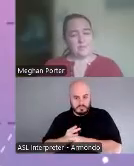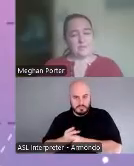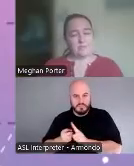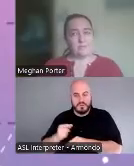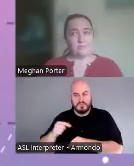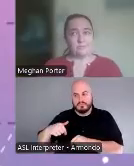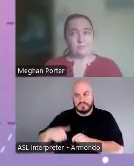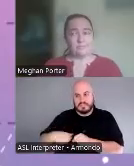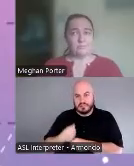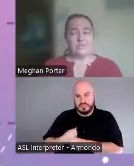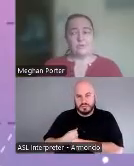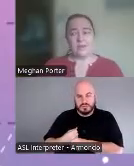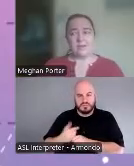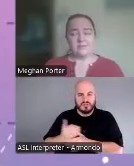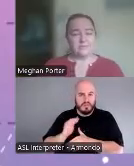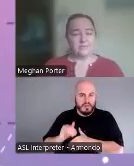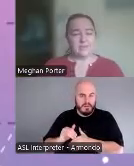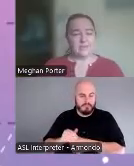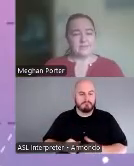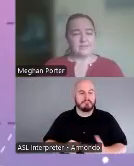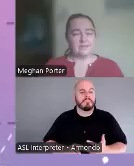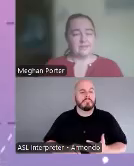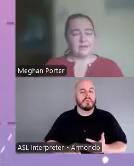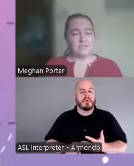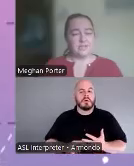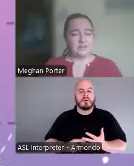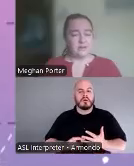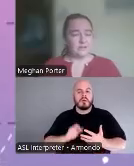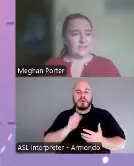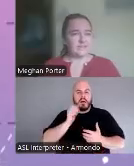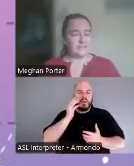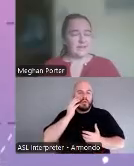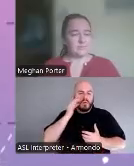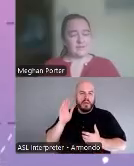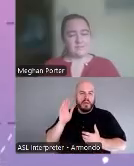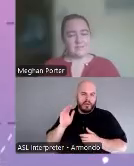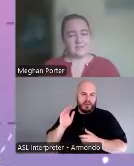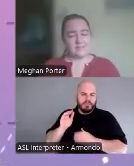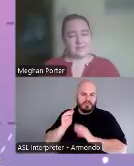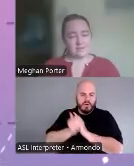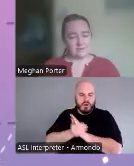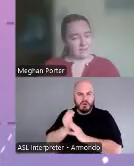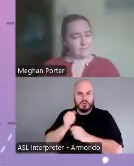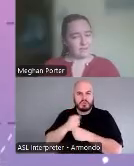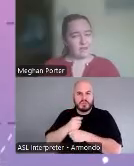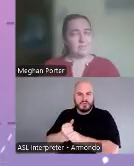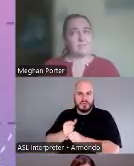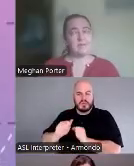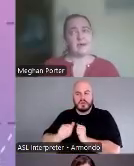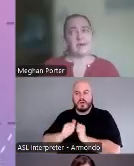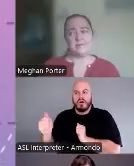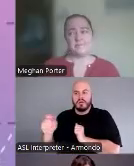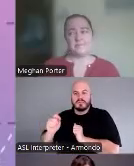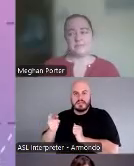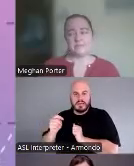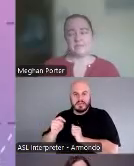We weren't aware of the auto-generated alt text and how prevalent that had become.